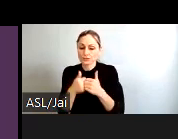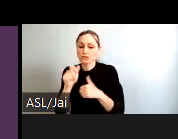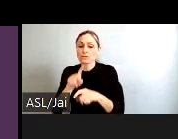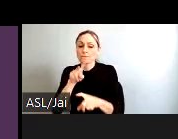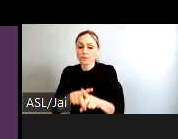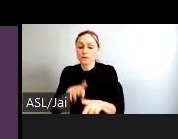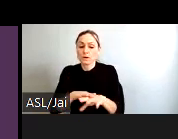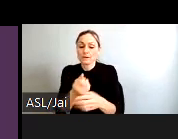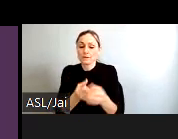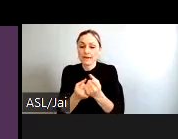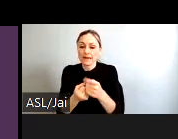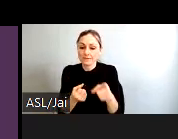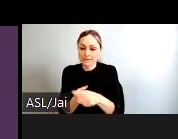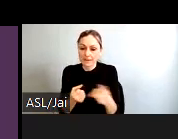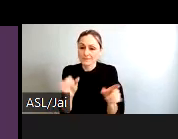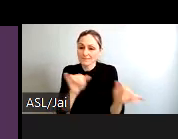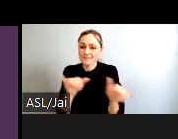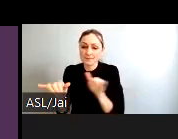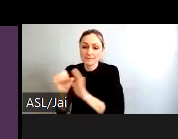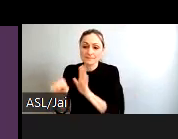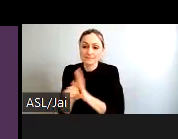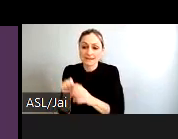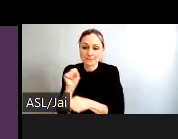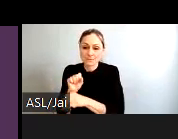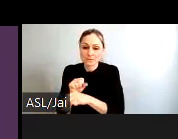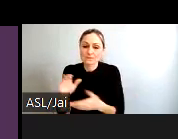group members like state employees to lessen the financial burden.